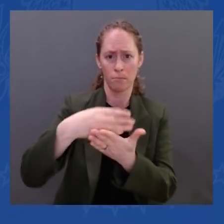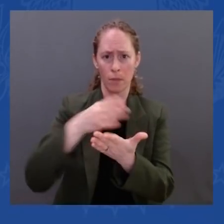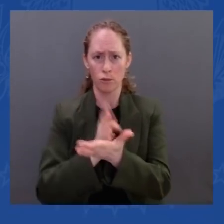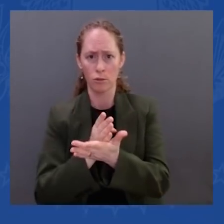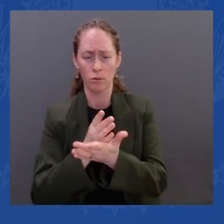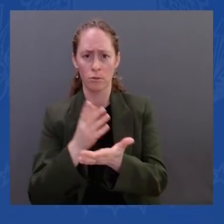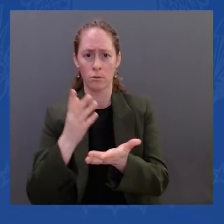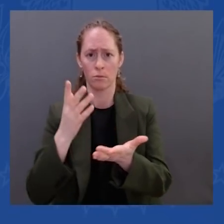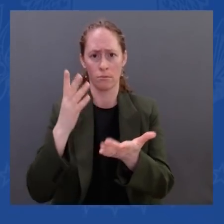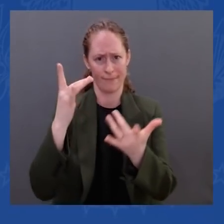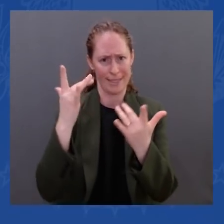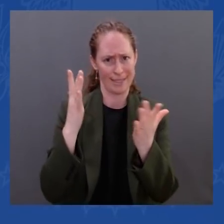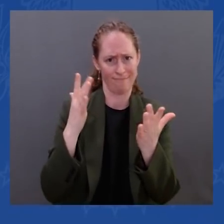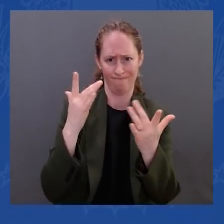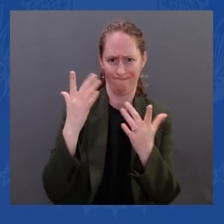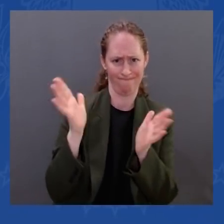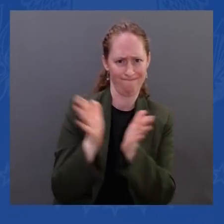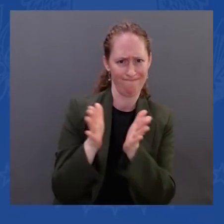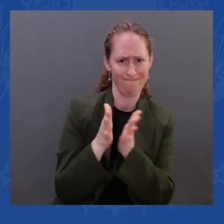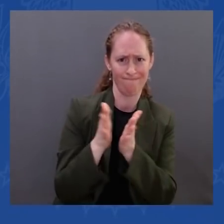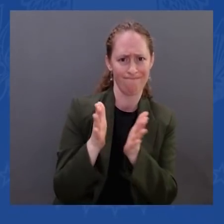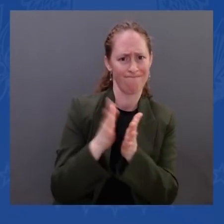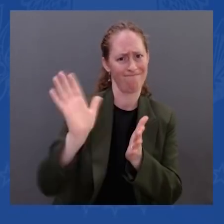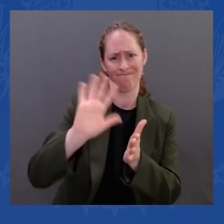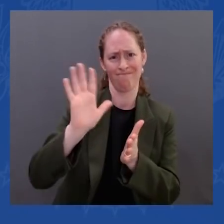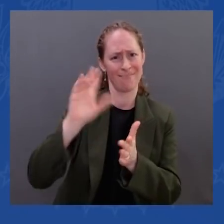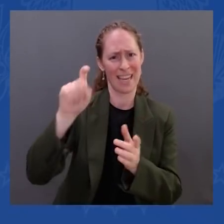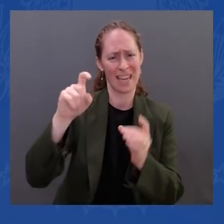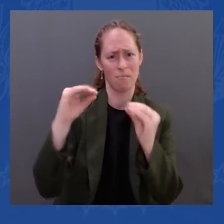We also concurred to expand and deepen security